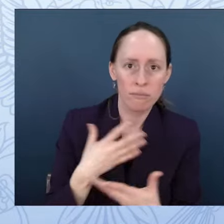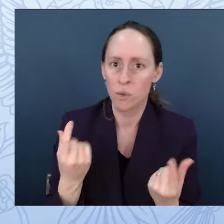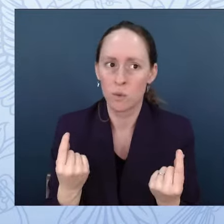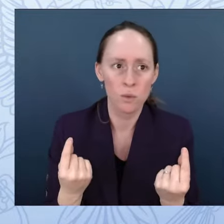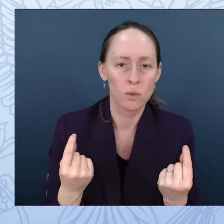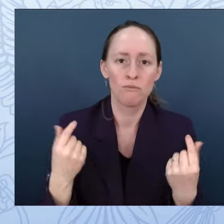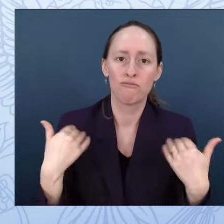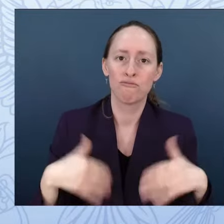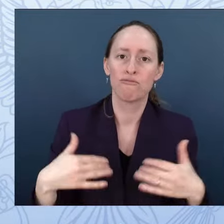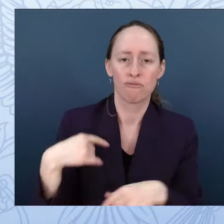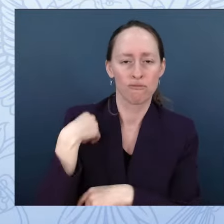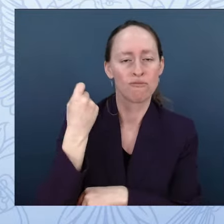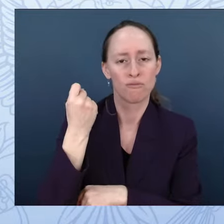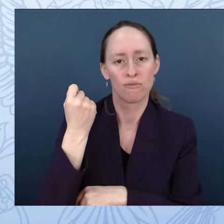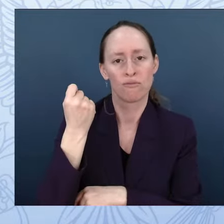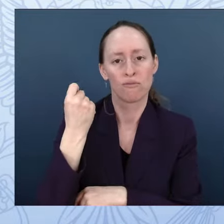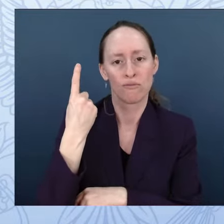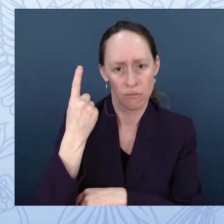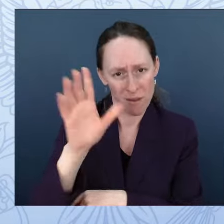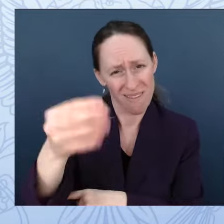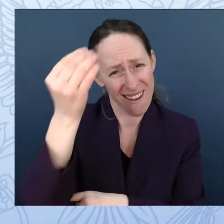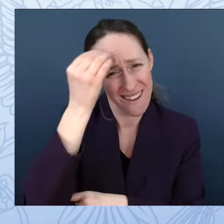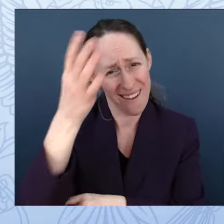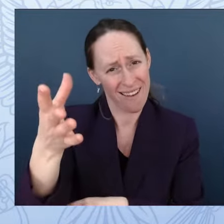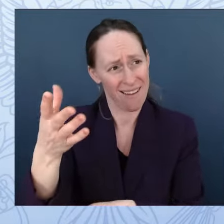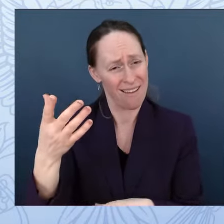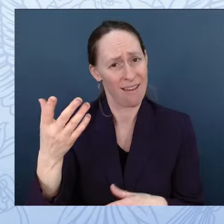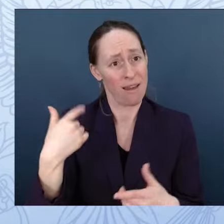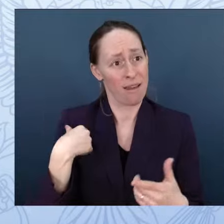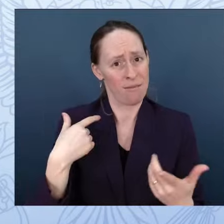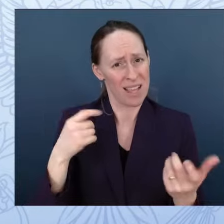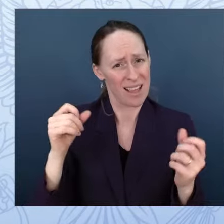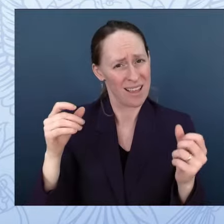Together, through the Biden Cancer Moonshot, we're building a world